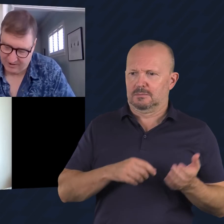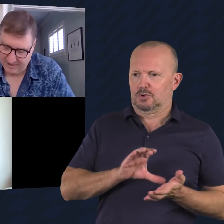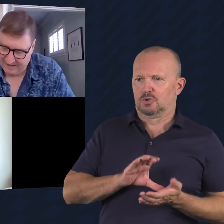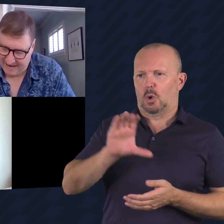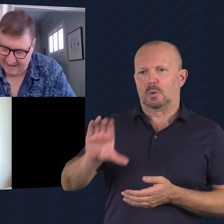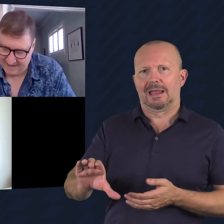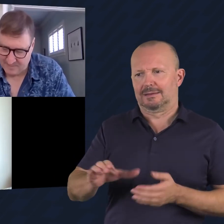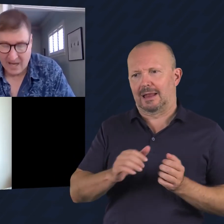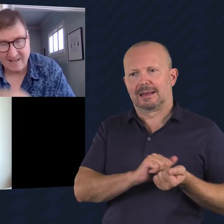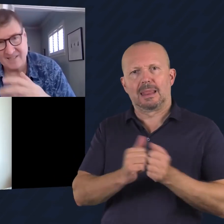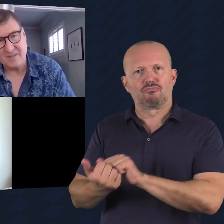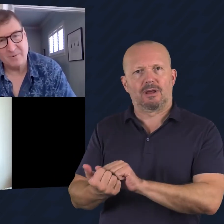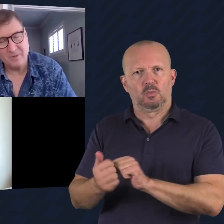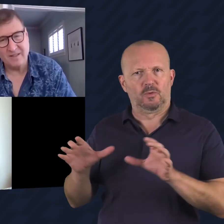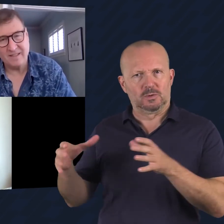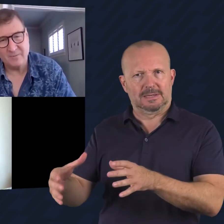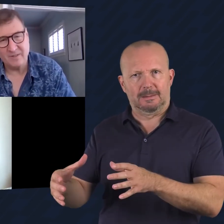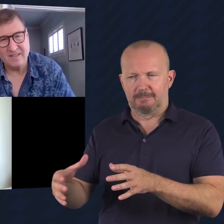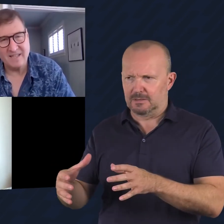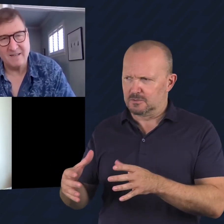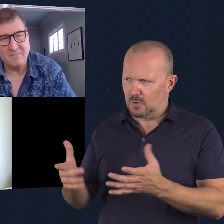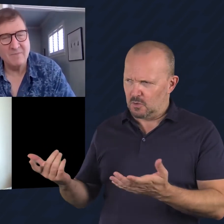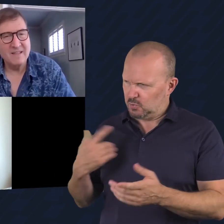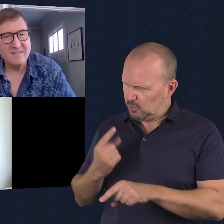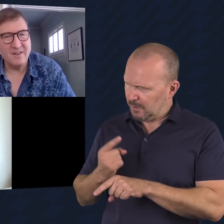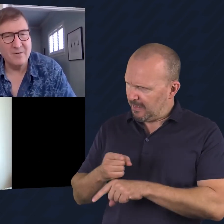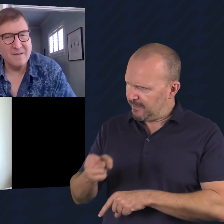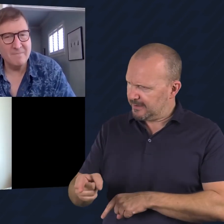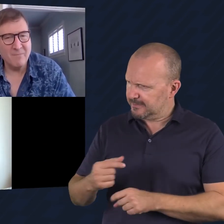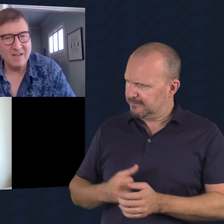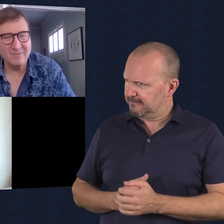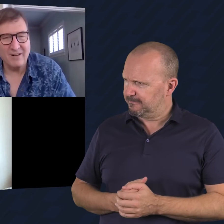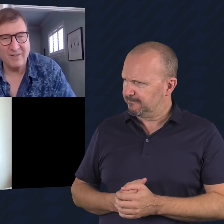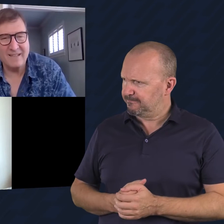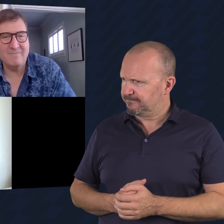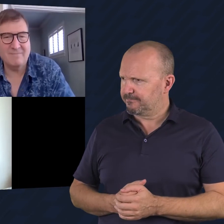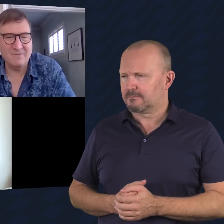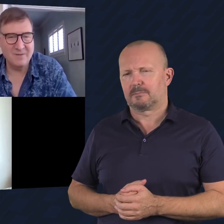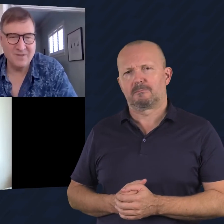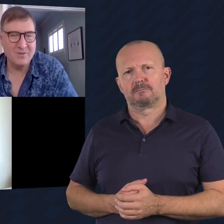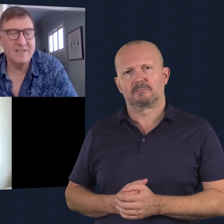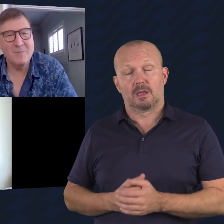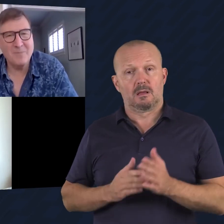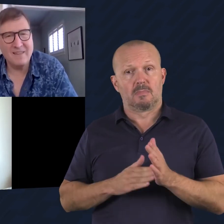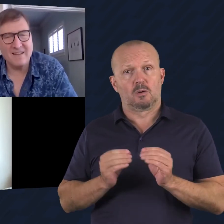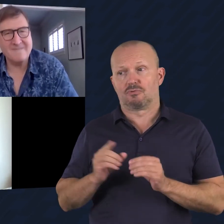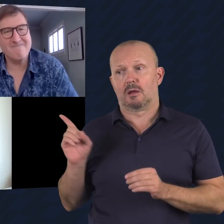and his partnership with the team. So, Michael, Valerie, do you wanna talk a little bit about that?